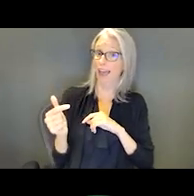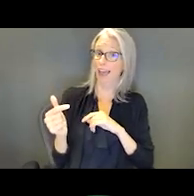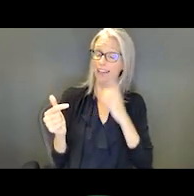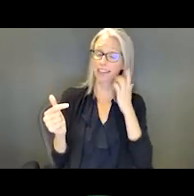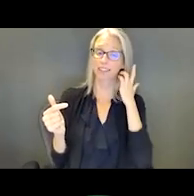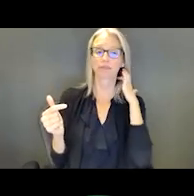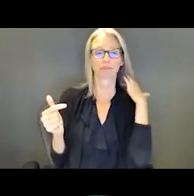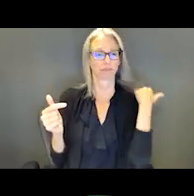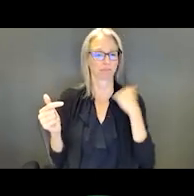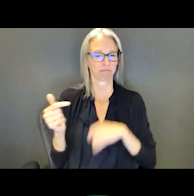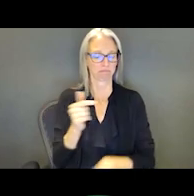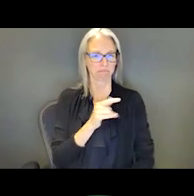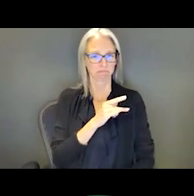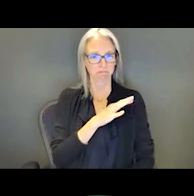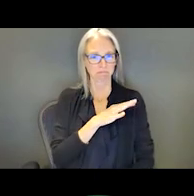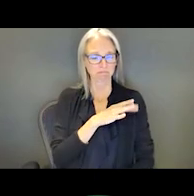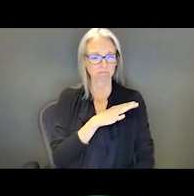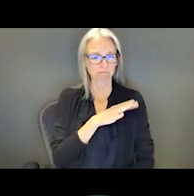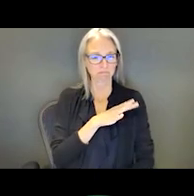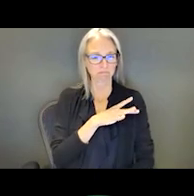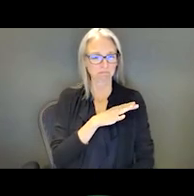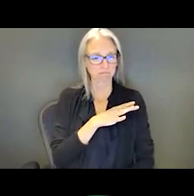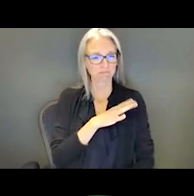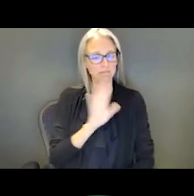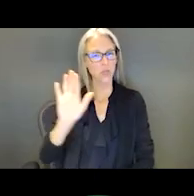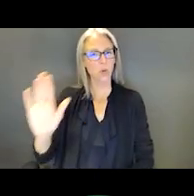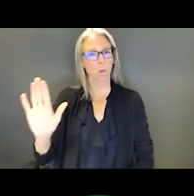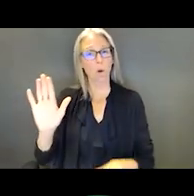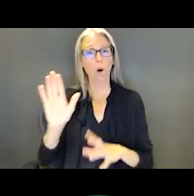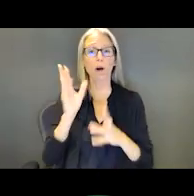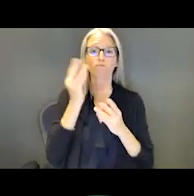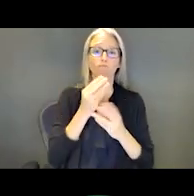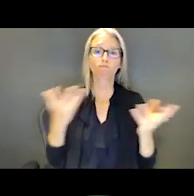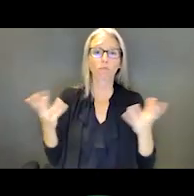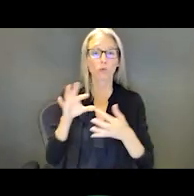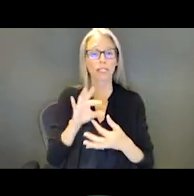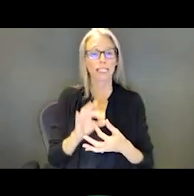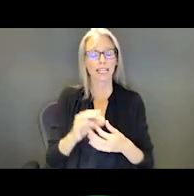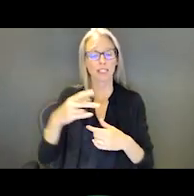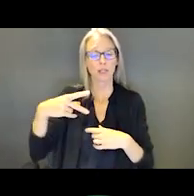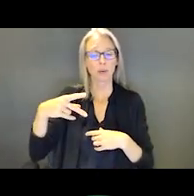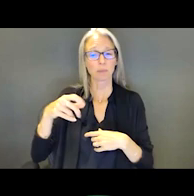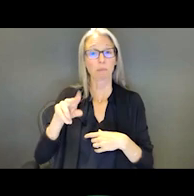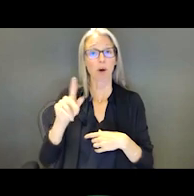improve park accessibility. And I was wondering if you could elaborate more on what that staff training entailed.